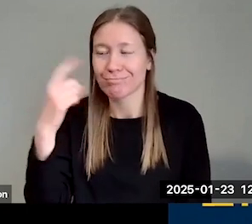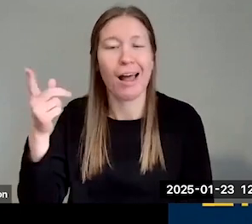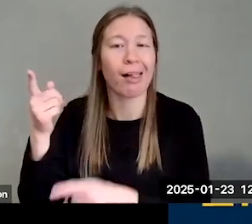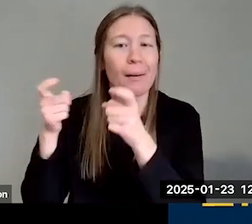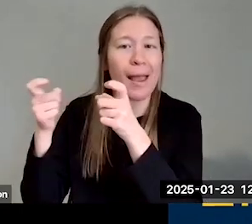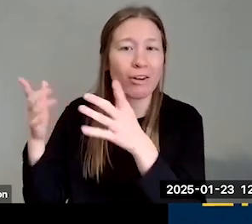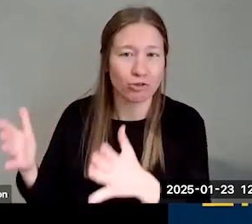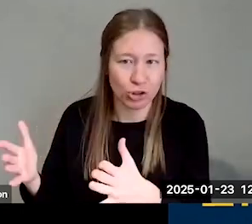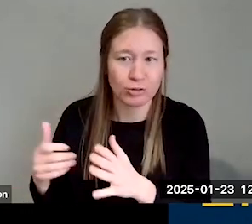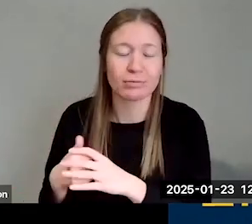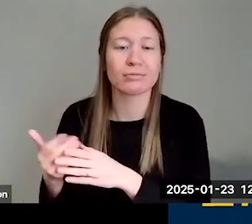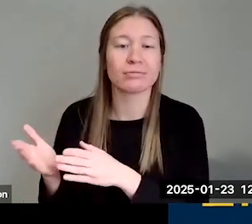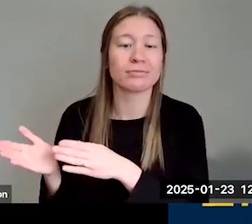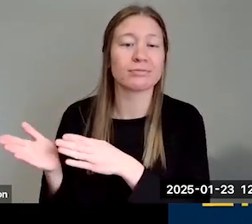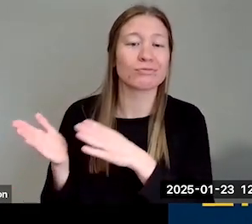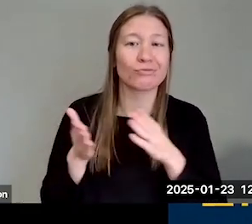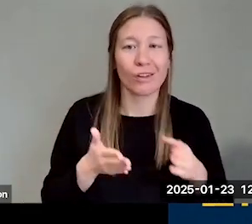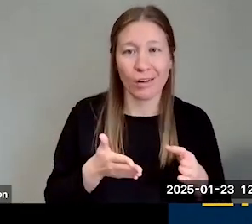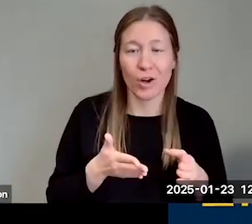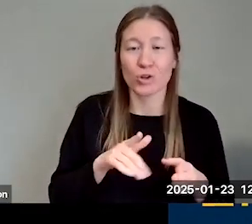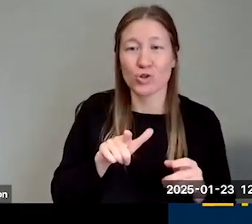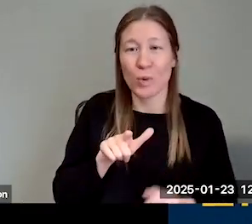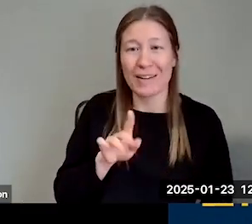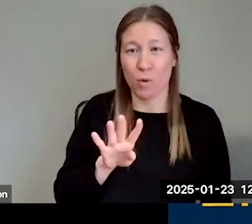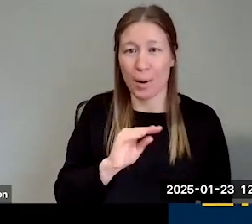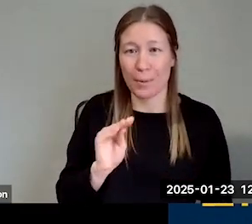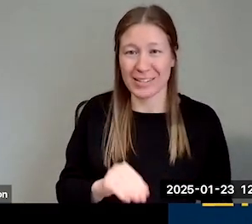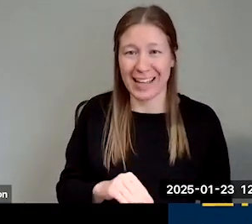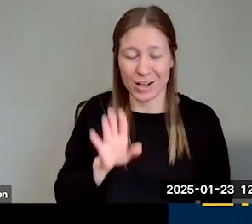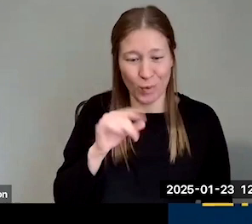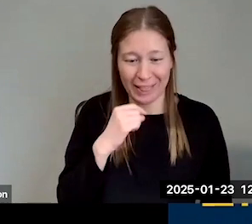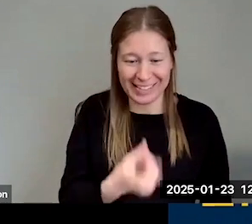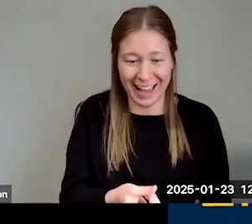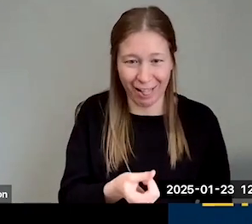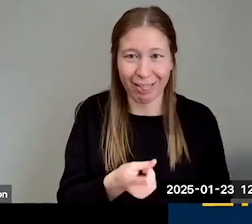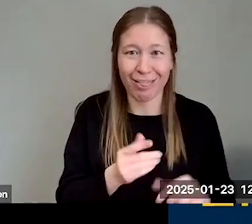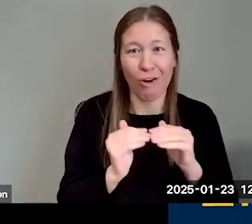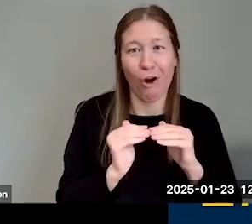about 24% to colleagues, who of course don't have an obligation to provide an accommodation,